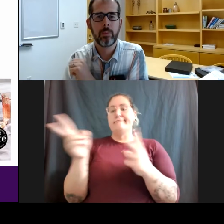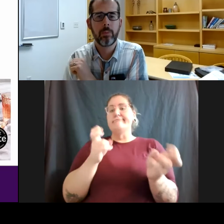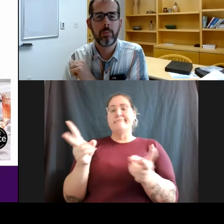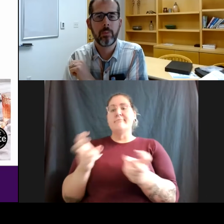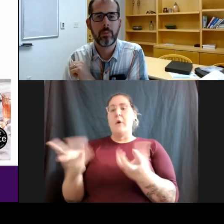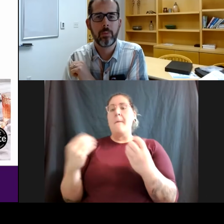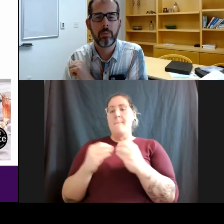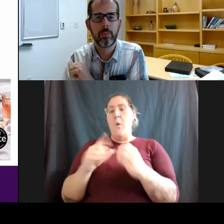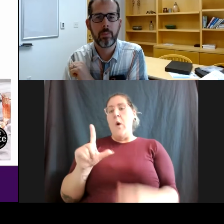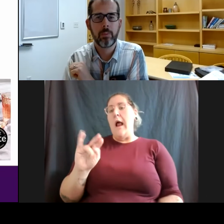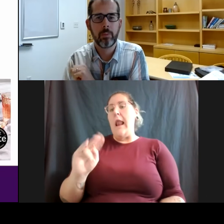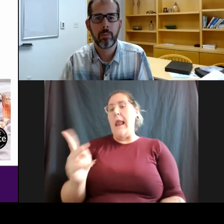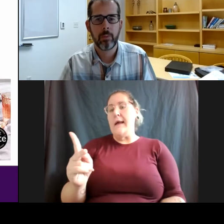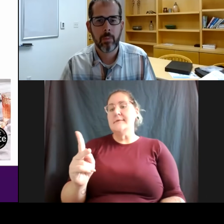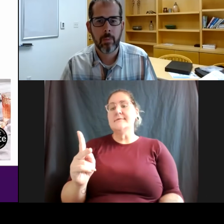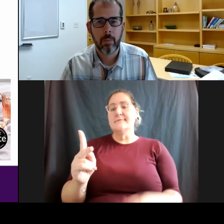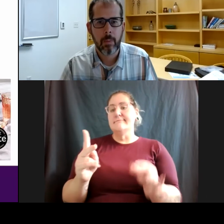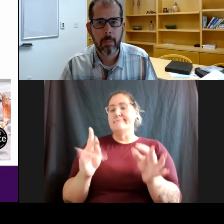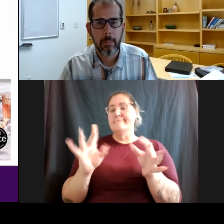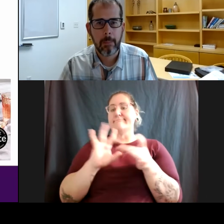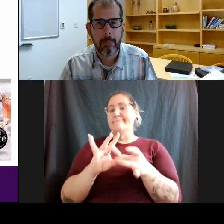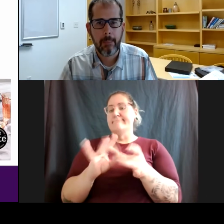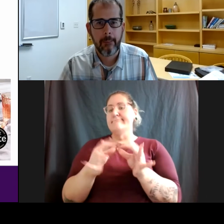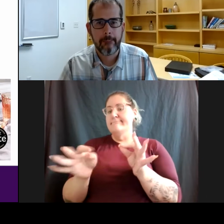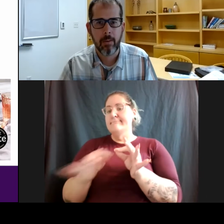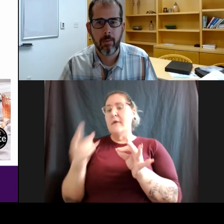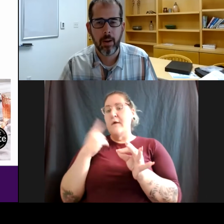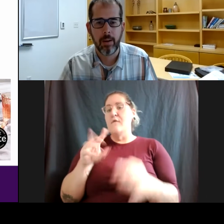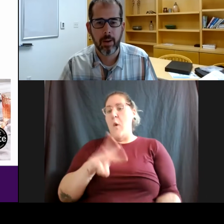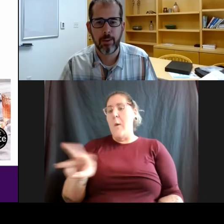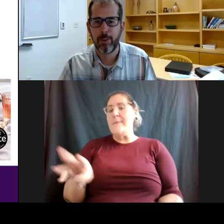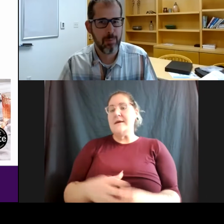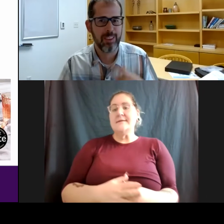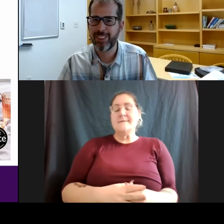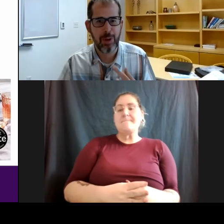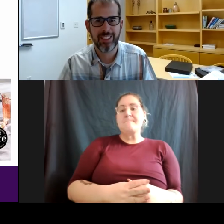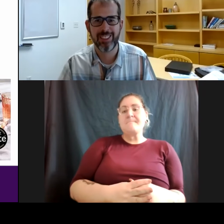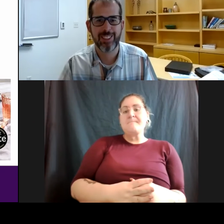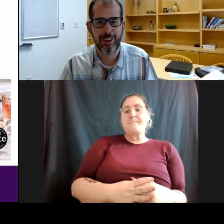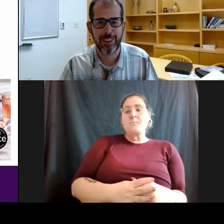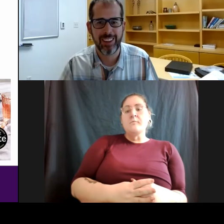hashtag as well. >> Jonathan: Great, and the questions are